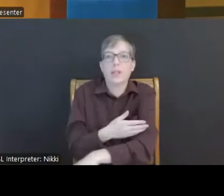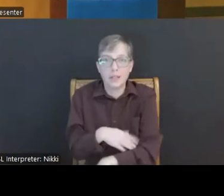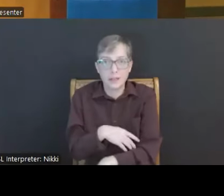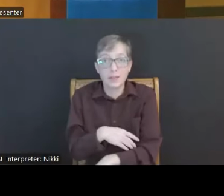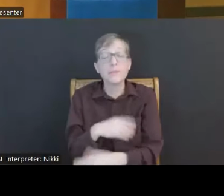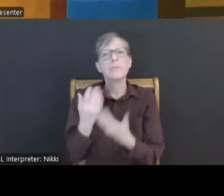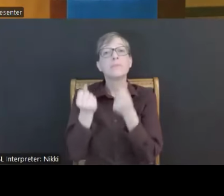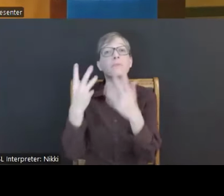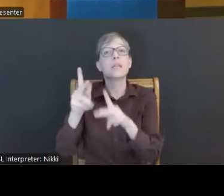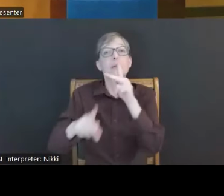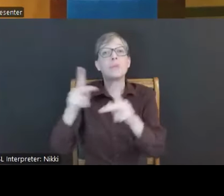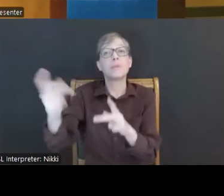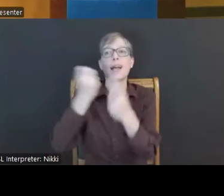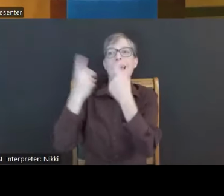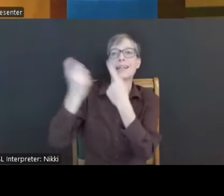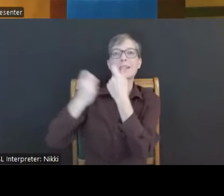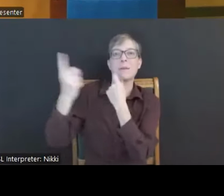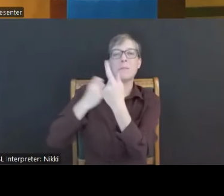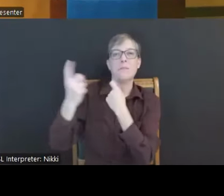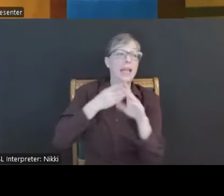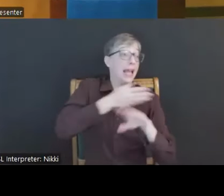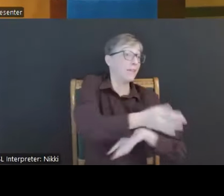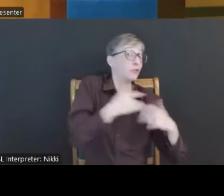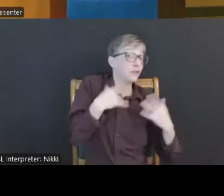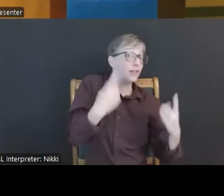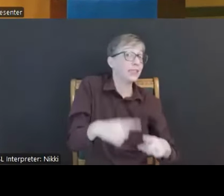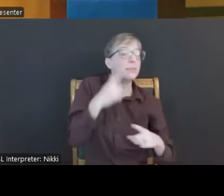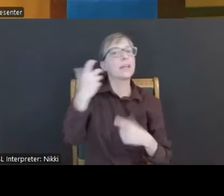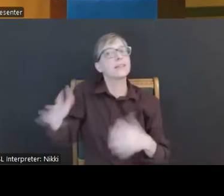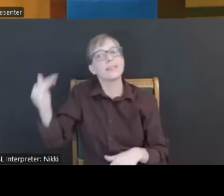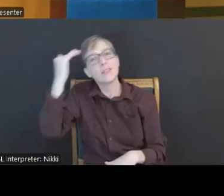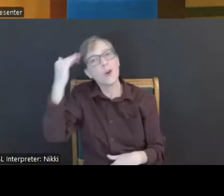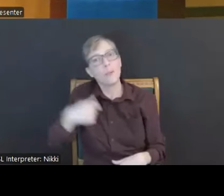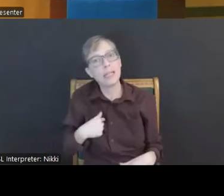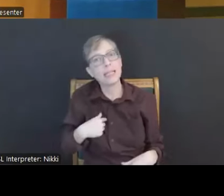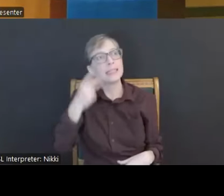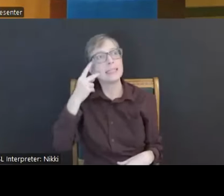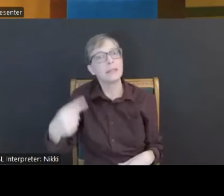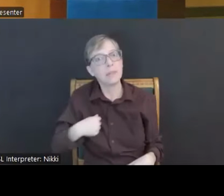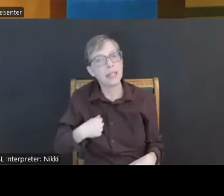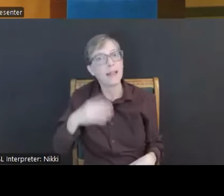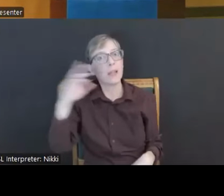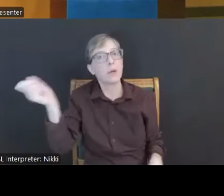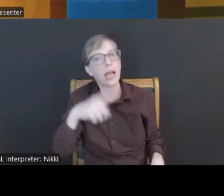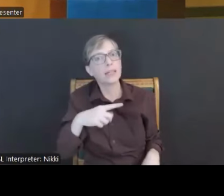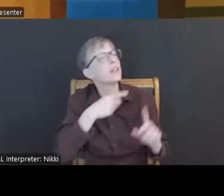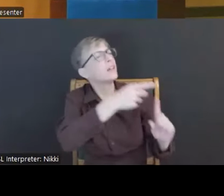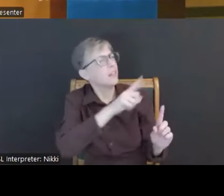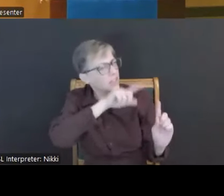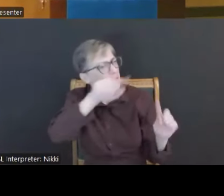are familiar faces that they know us from church they know us from these schools then they come back and say hey you know what I got a question for you when you went there did they this and